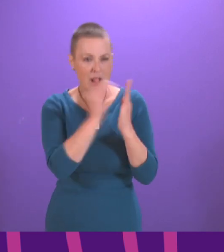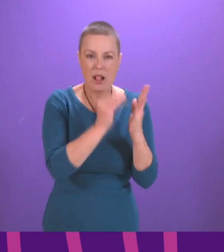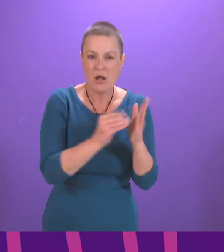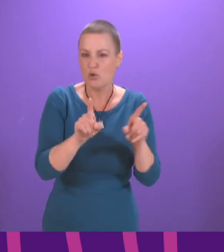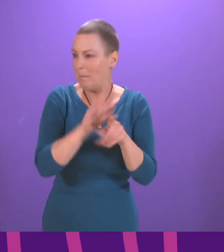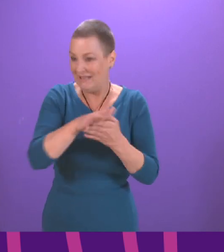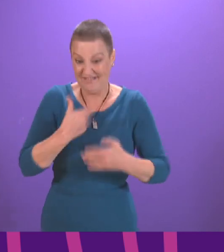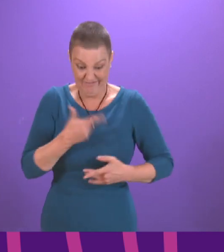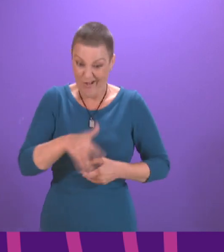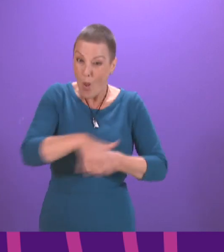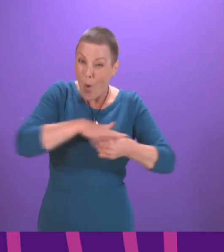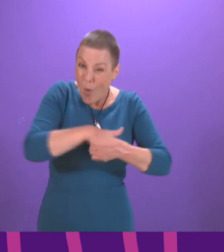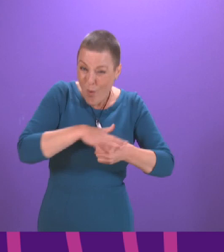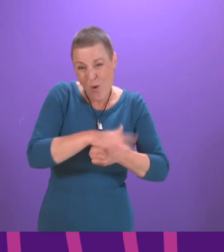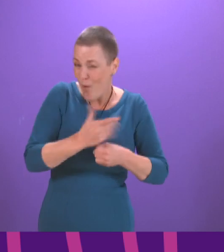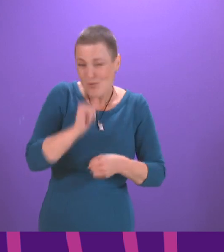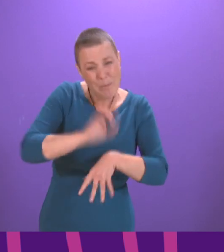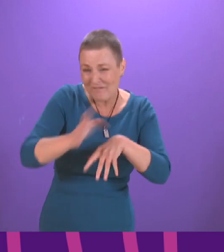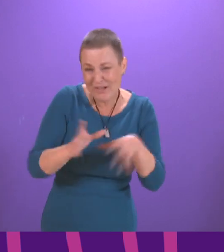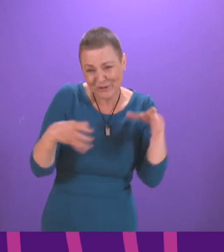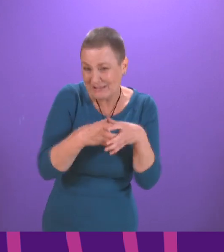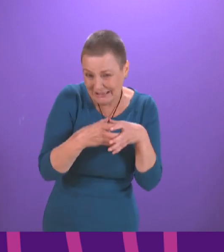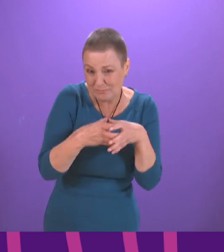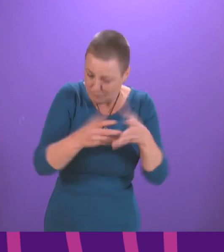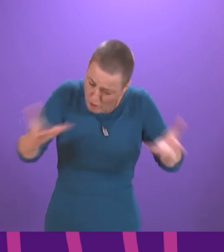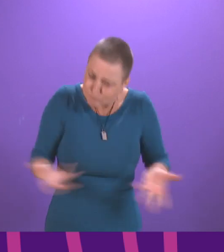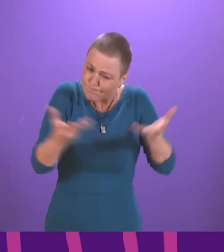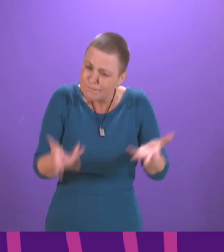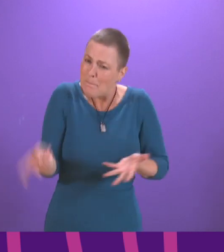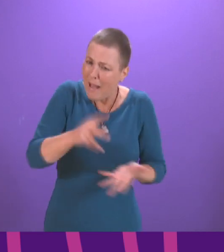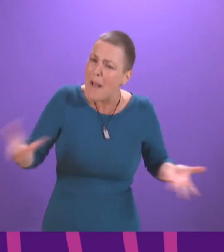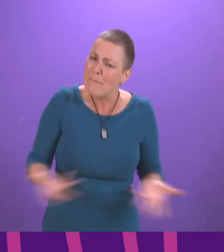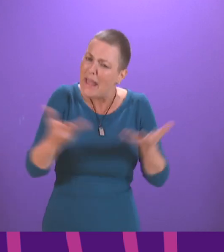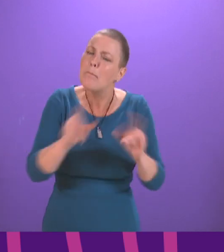Milan AFC return to playing as quickly and—just as important—as safely as possible?